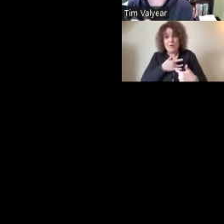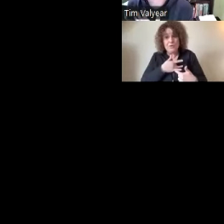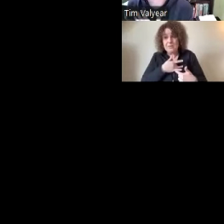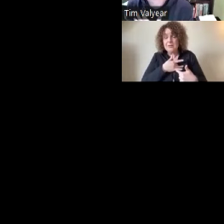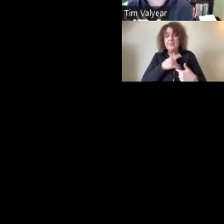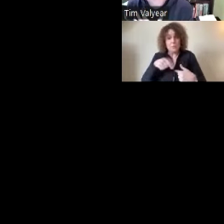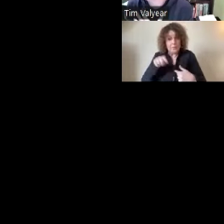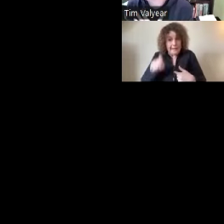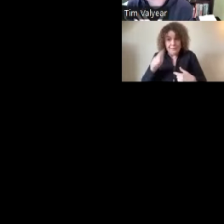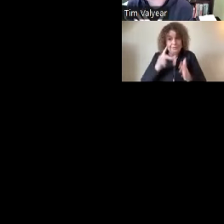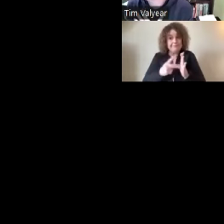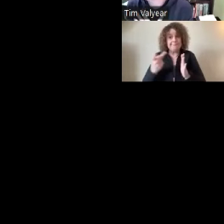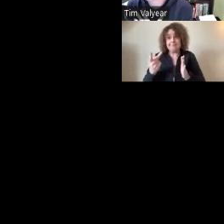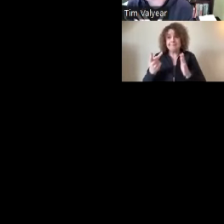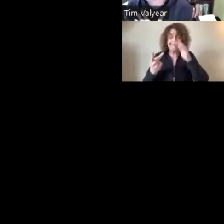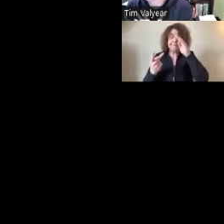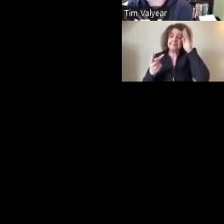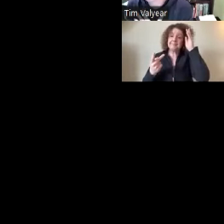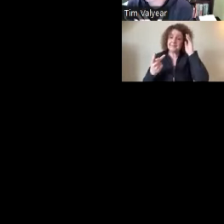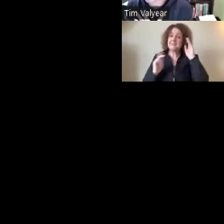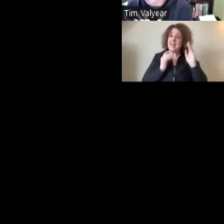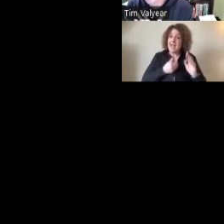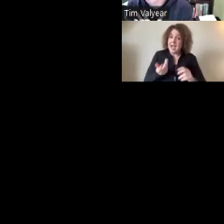see more things. I just think there's more to come. And I